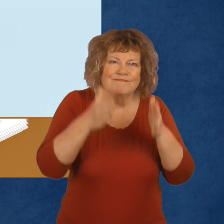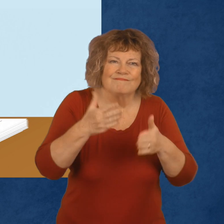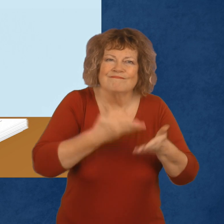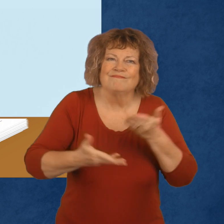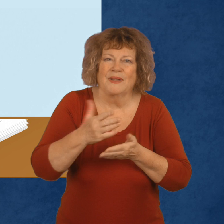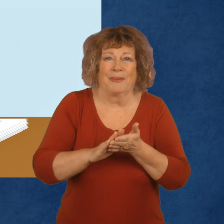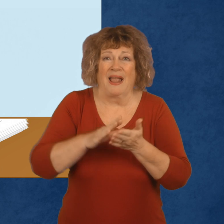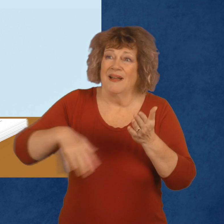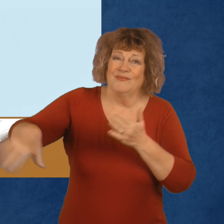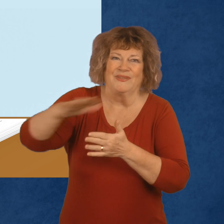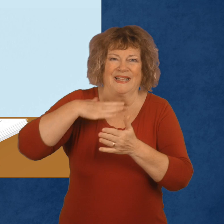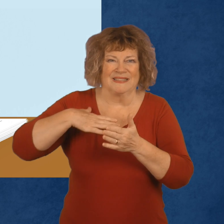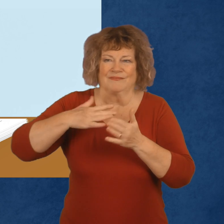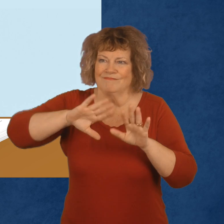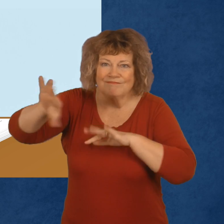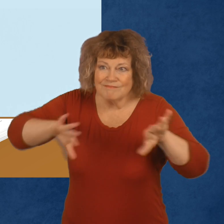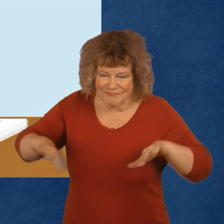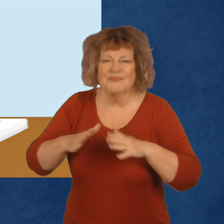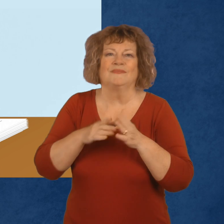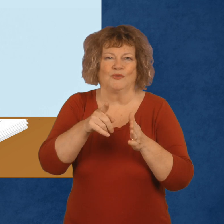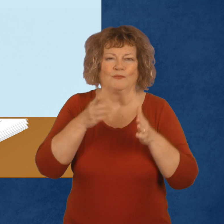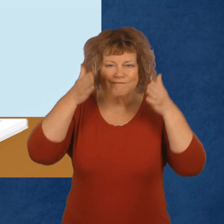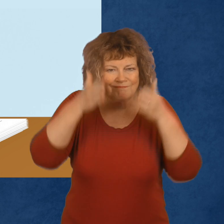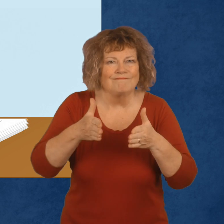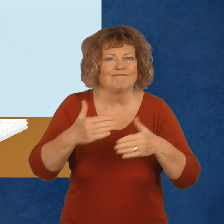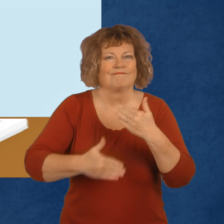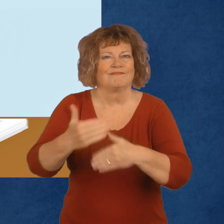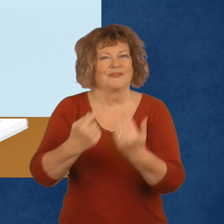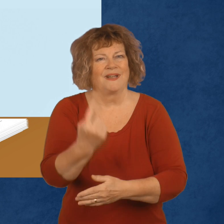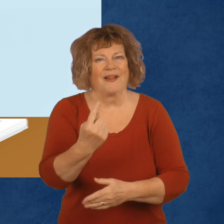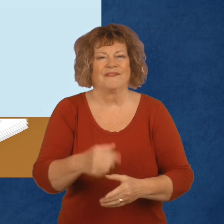During the tribunal both sides will refer to documents that support their case.